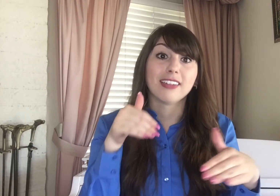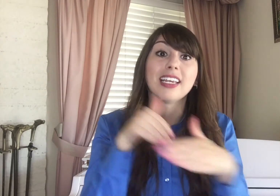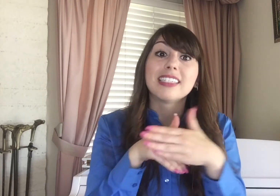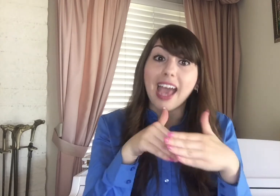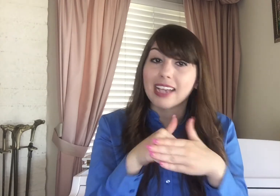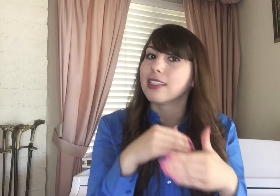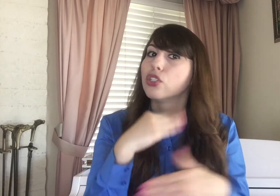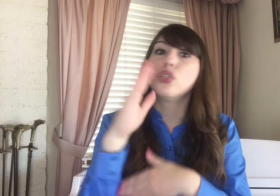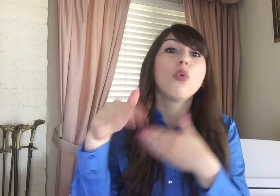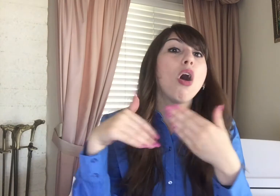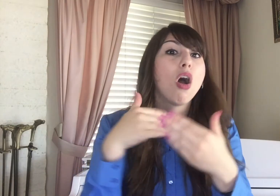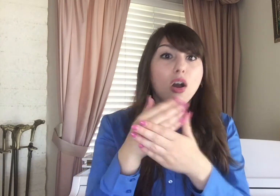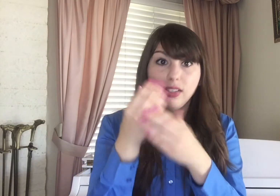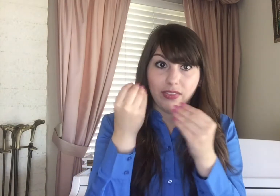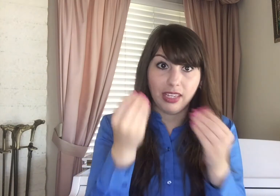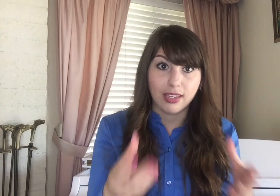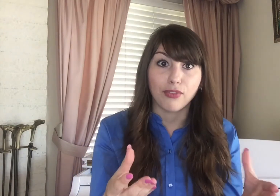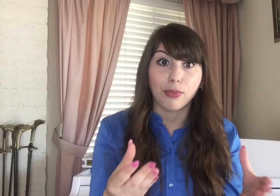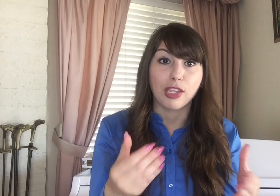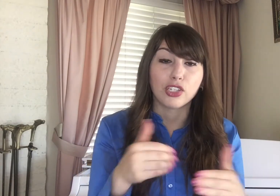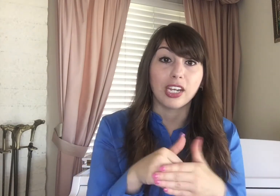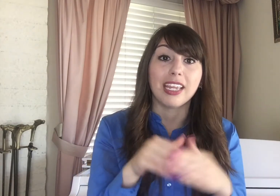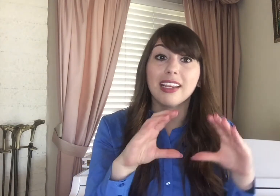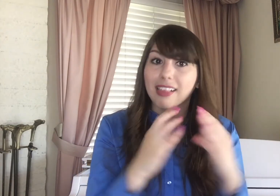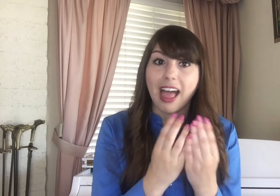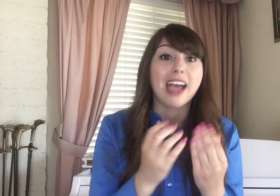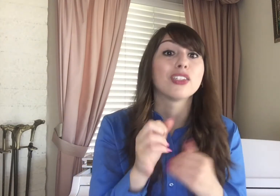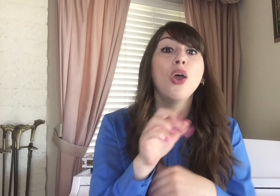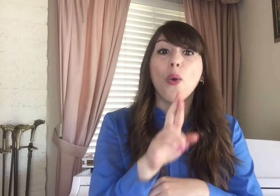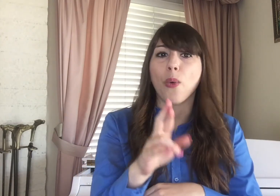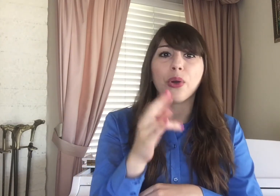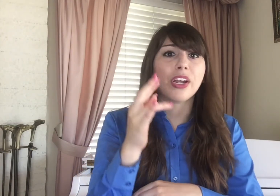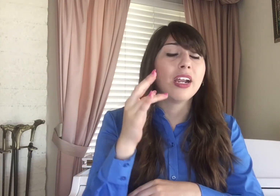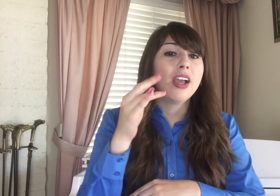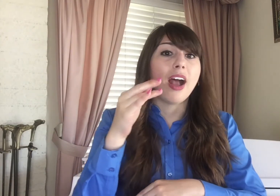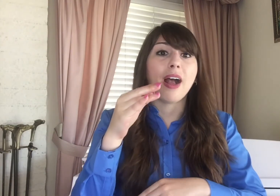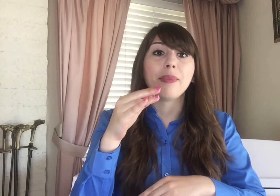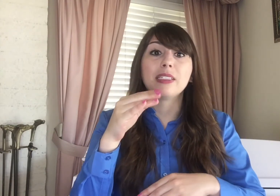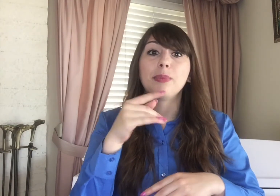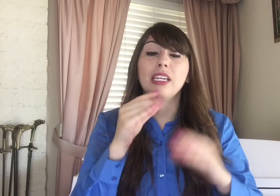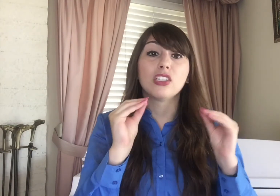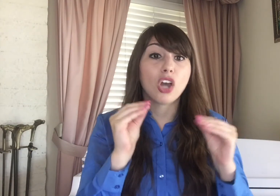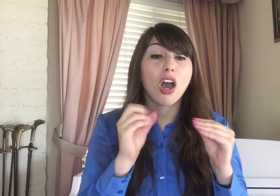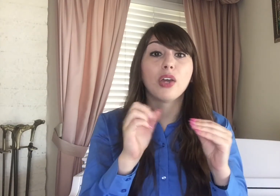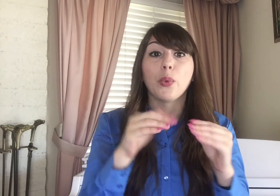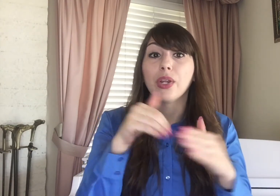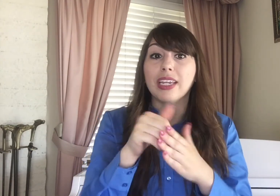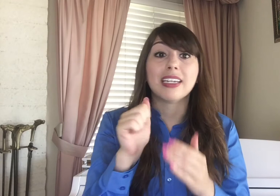has access to all of the information in class, or what's being taught, or in an